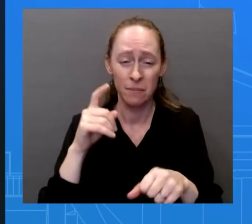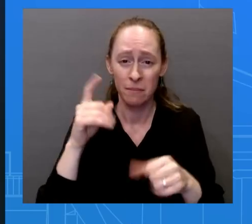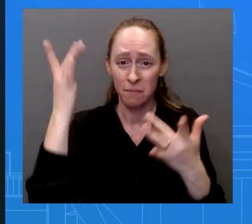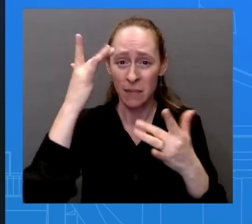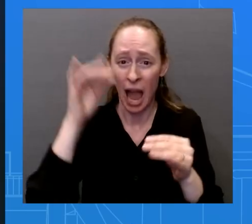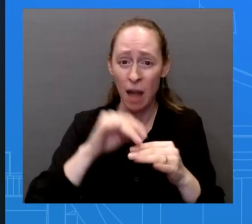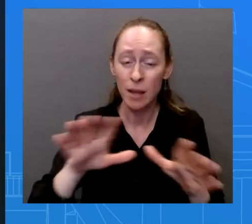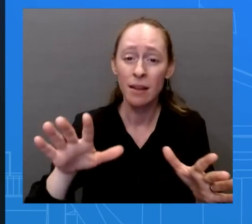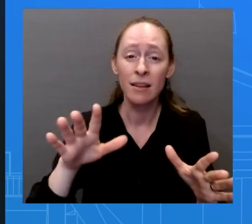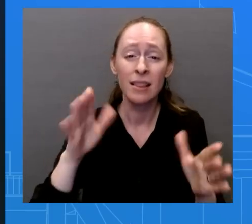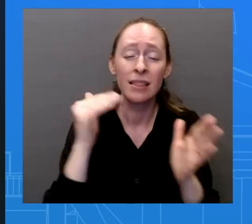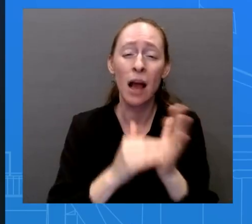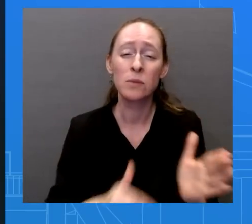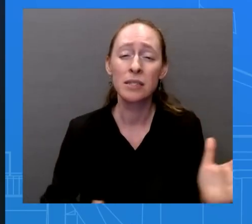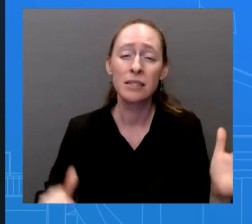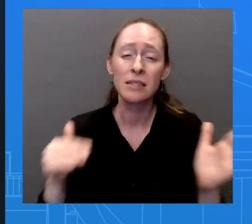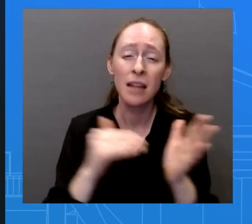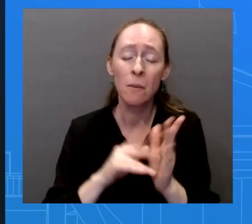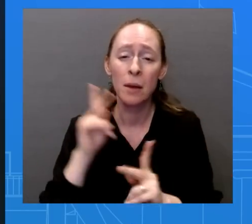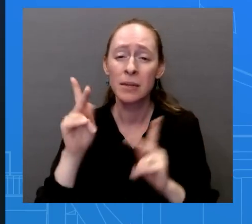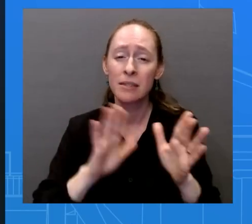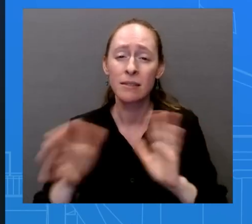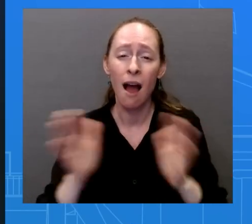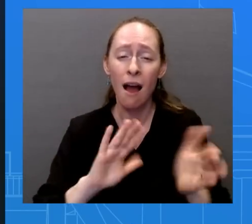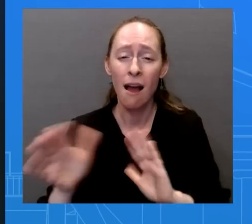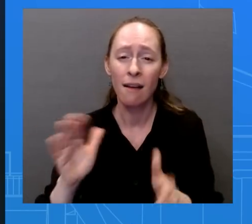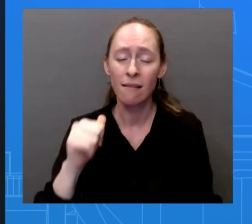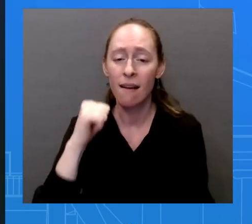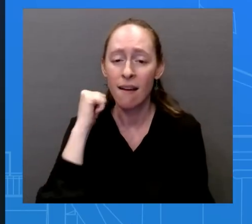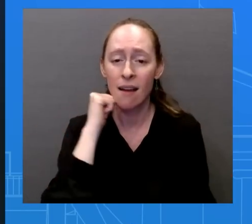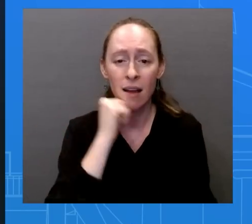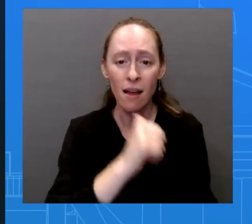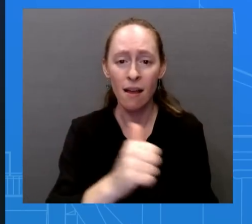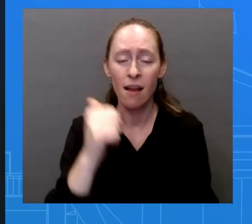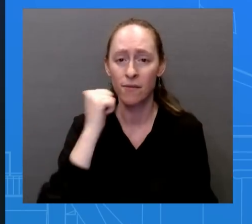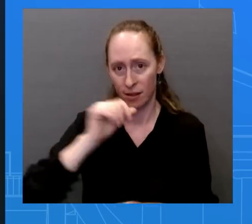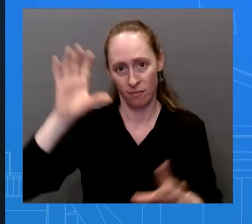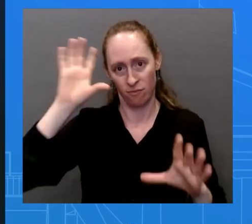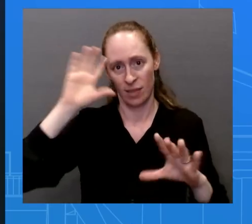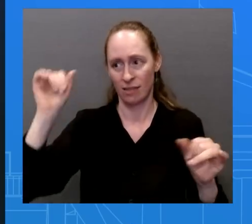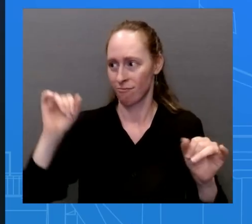What he did is put forth the American Rescue Plan -- which, by the way, was only voted by Democrats --